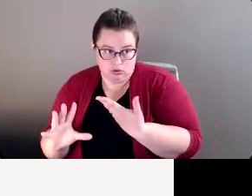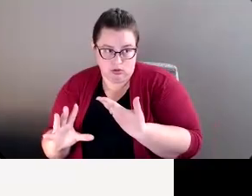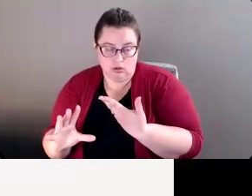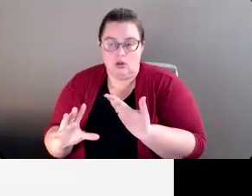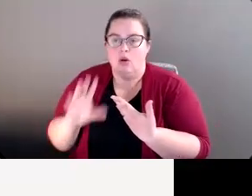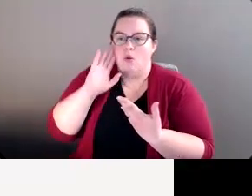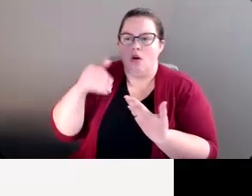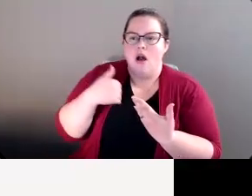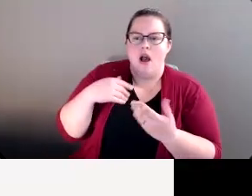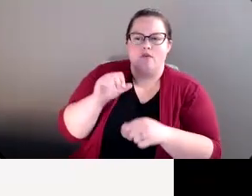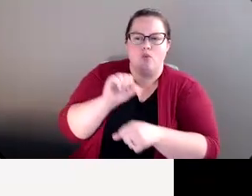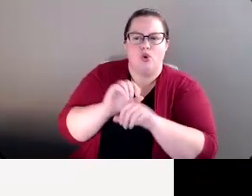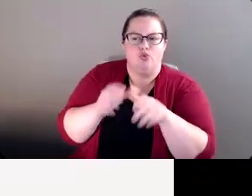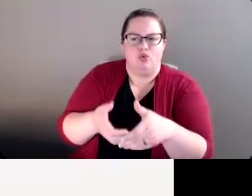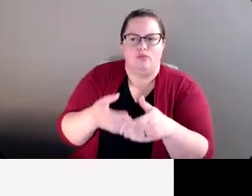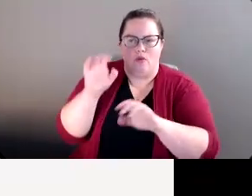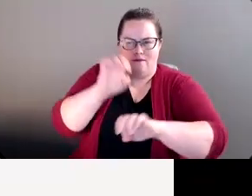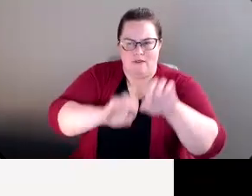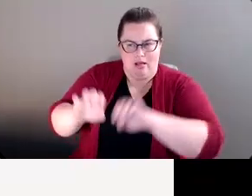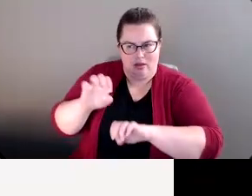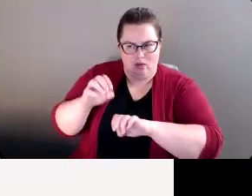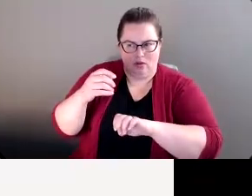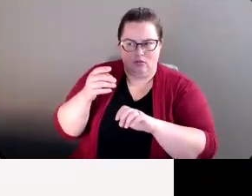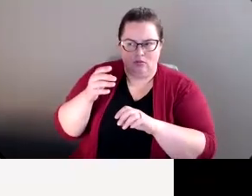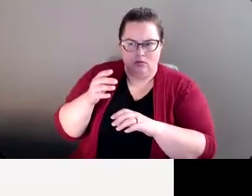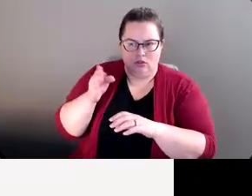both of these tools for future adoption considerations.